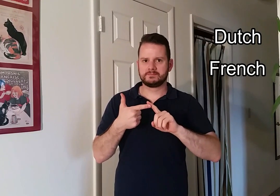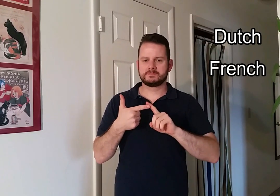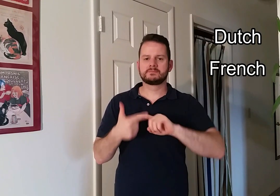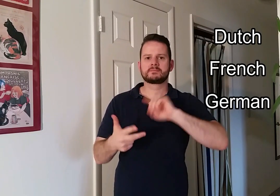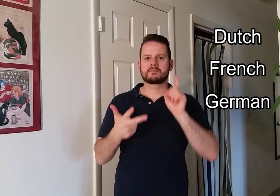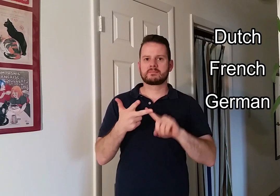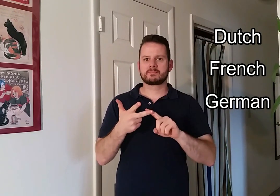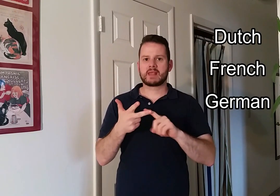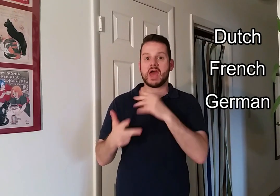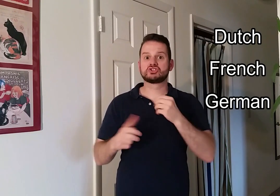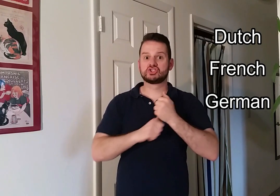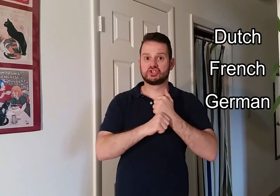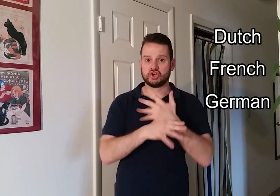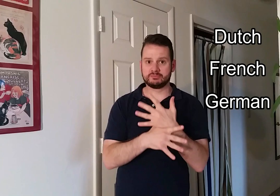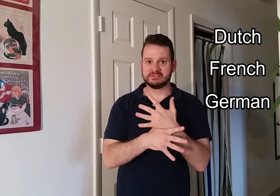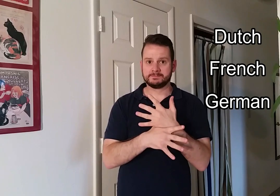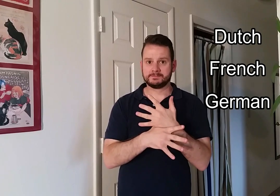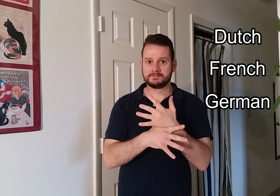and German.